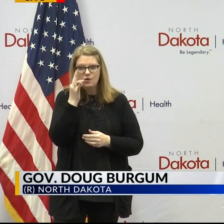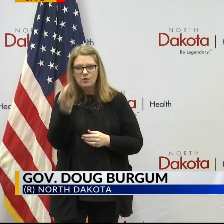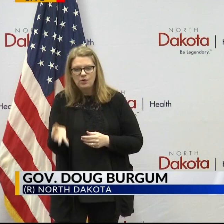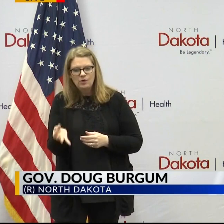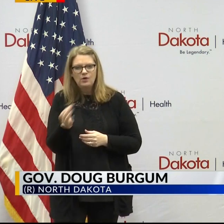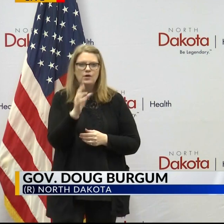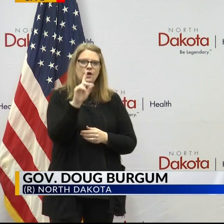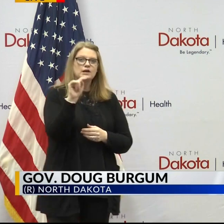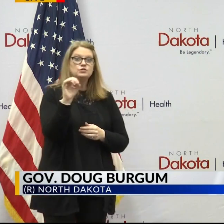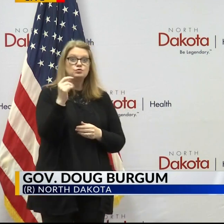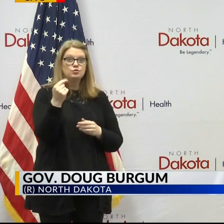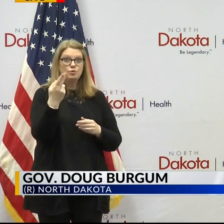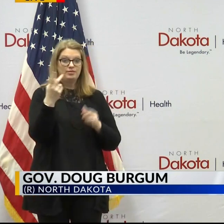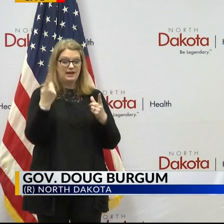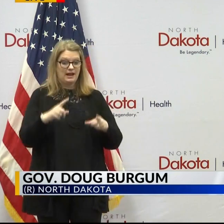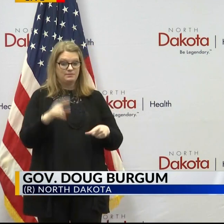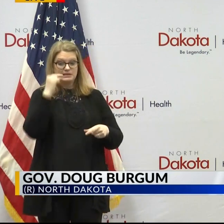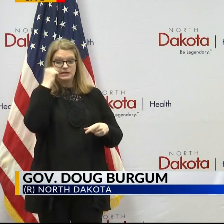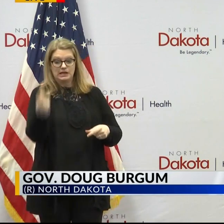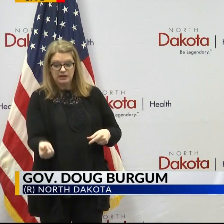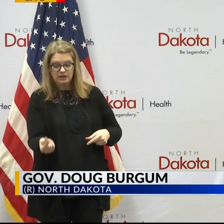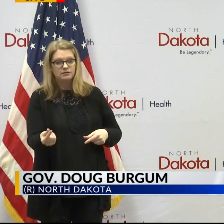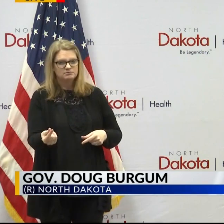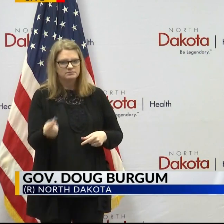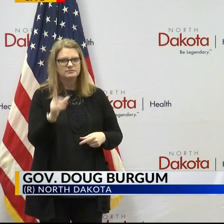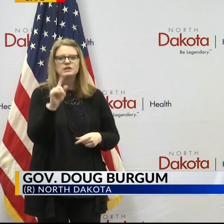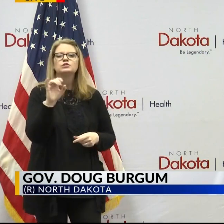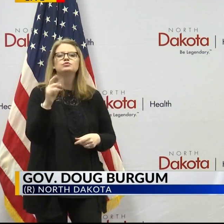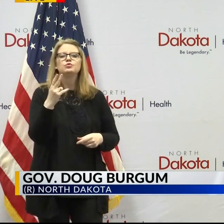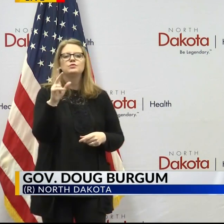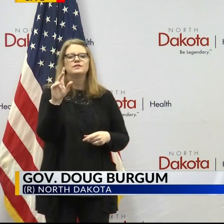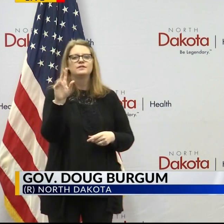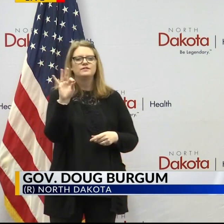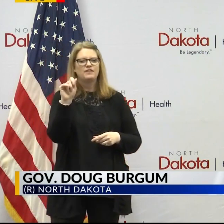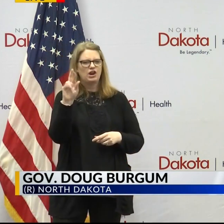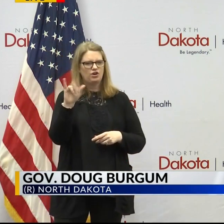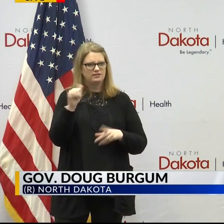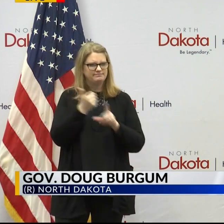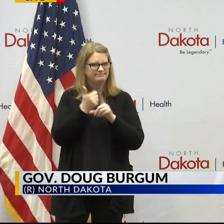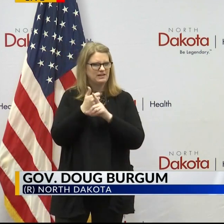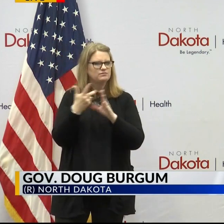WORKER SO THAT THE EASTER BUNNY WITH OTHER MAGICAL CREATURES